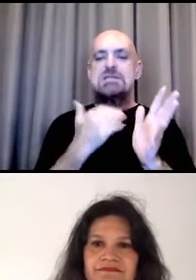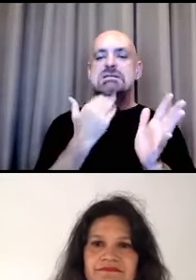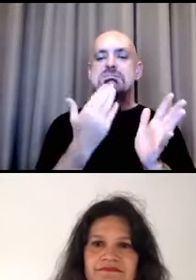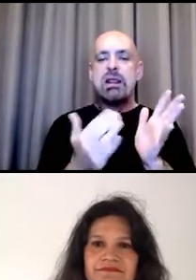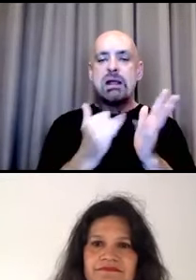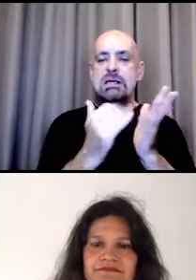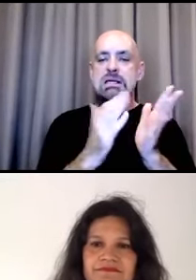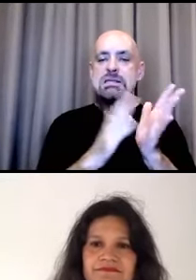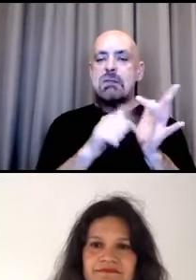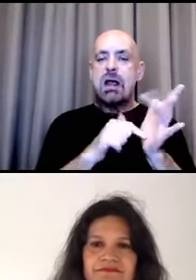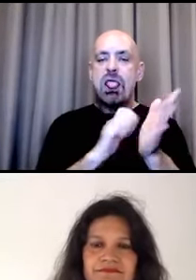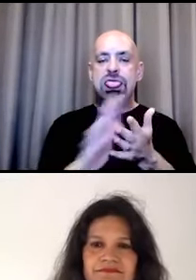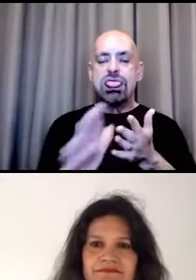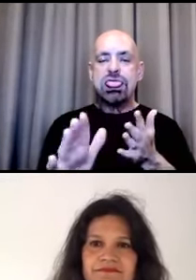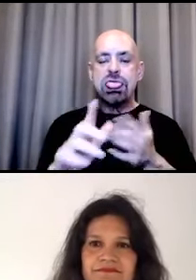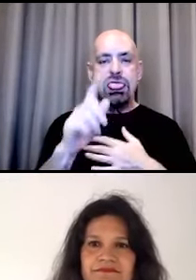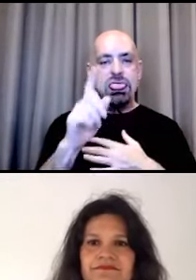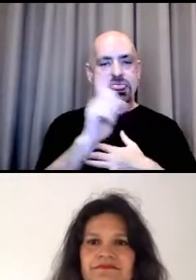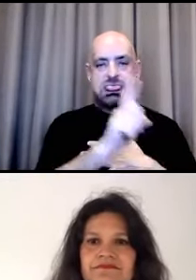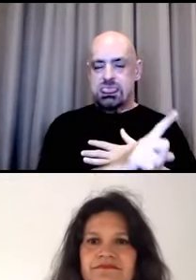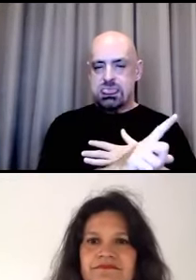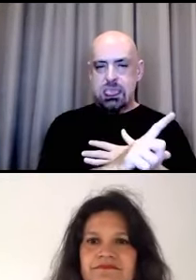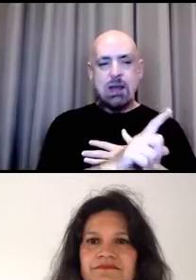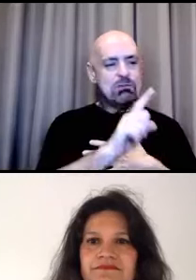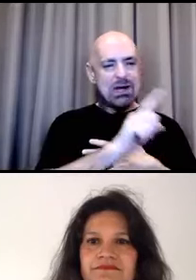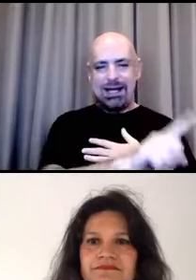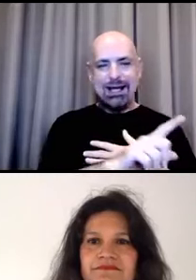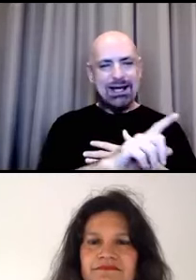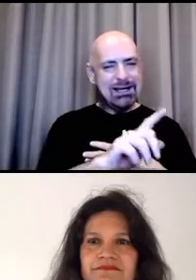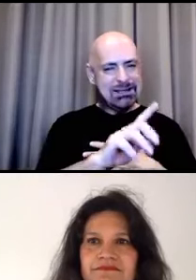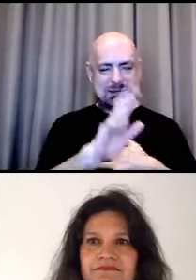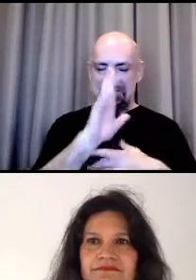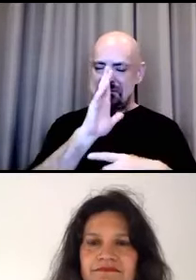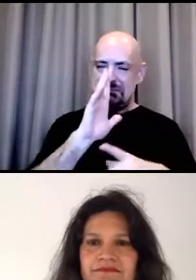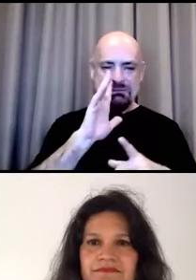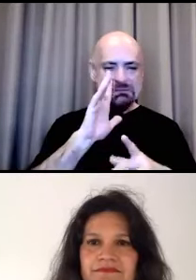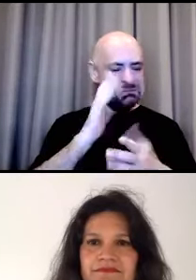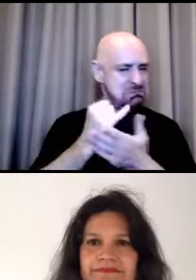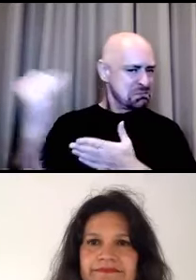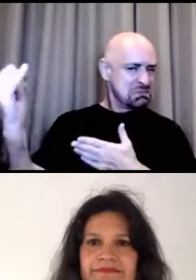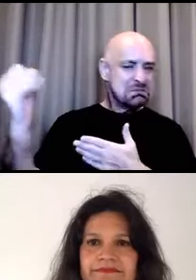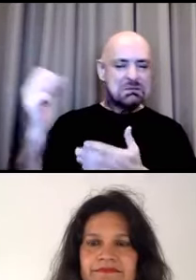PP student at the Open University in the UK and he says that he finds